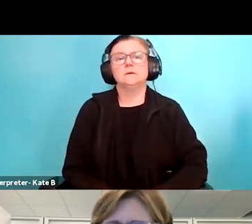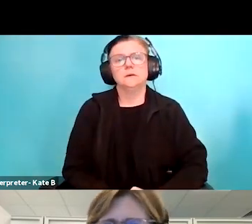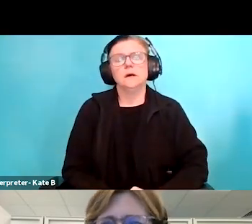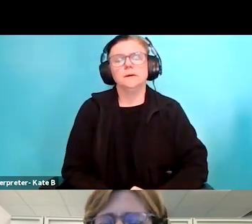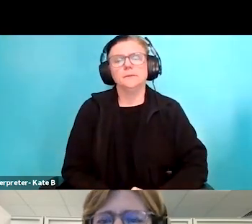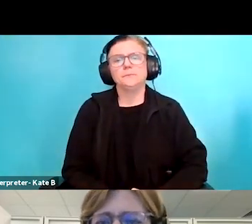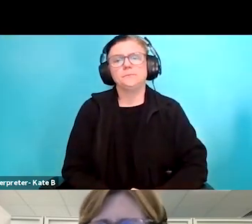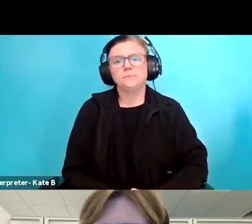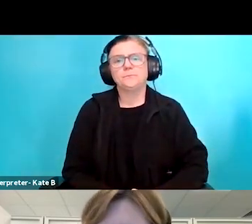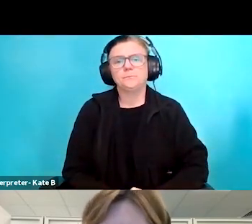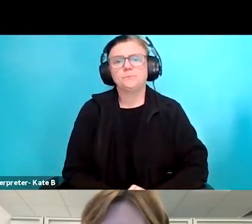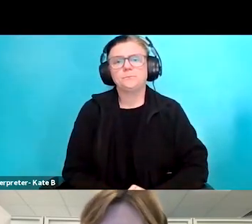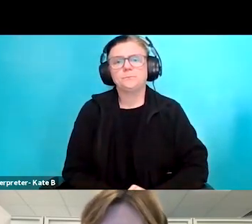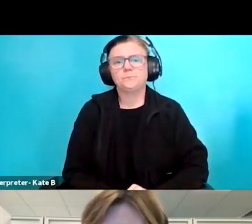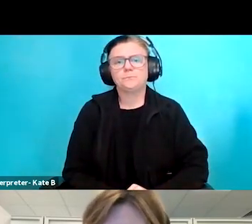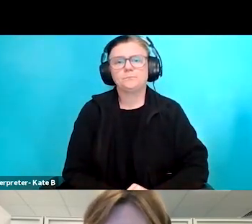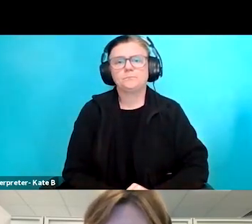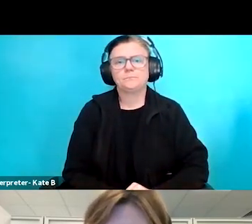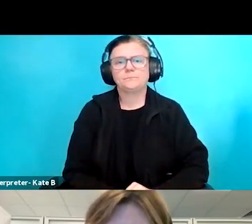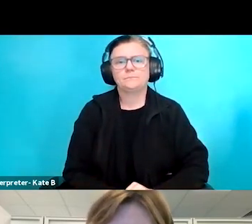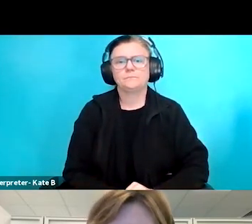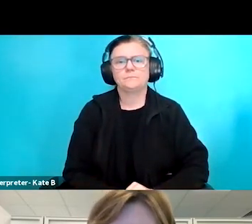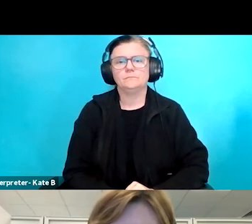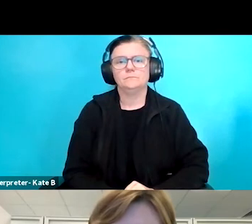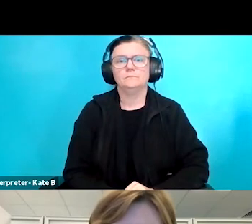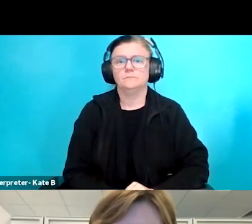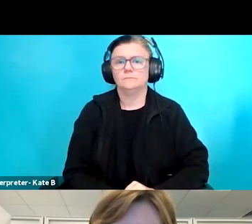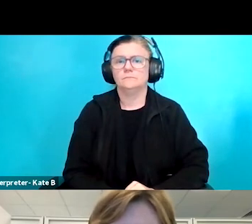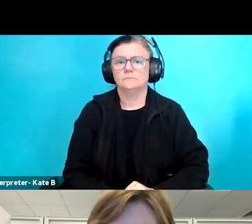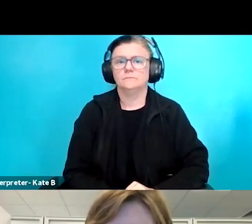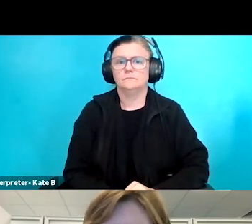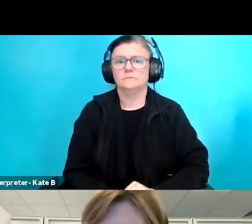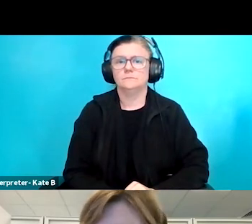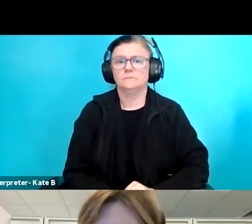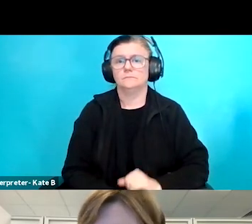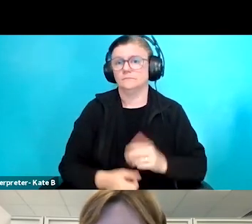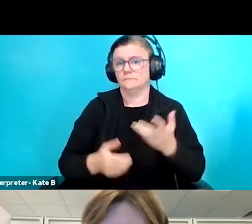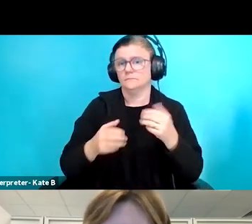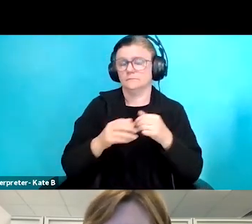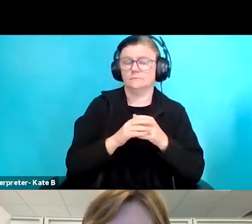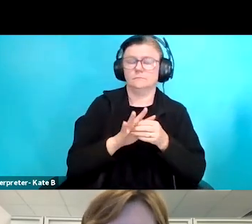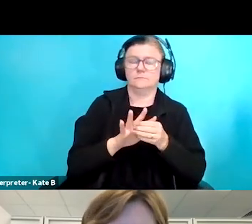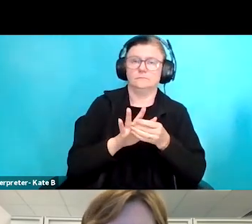an example that came really from some of the work that we do here on the living well in the